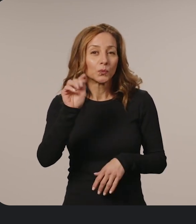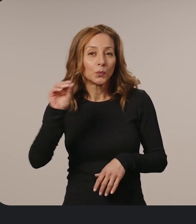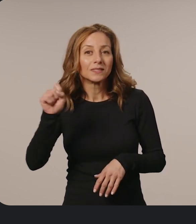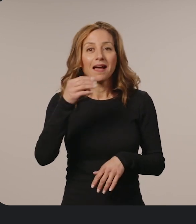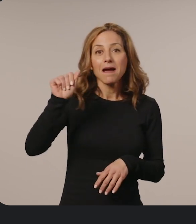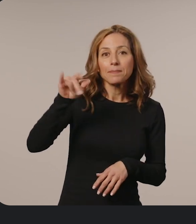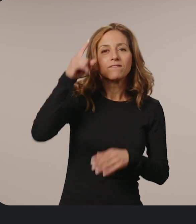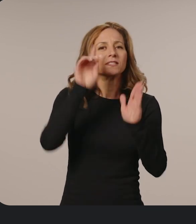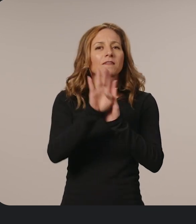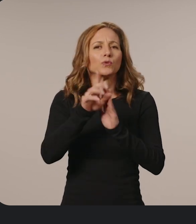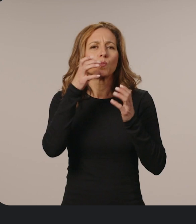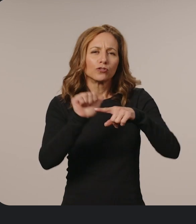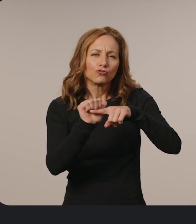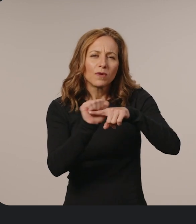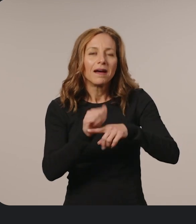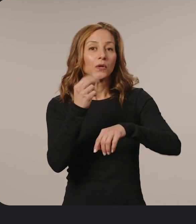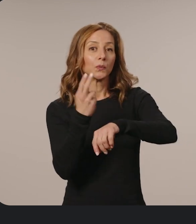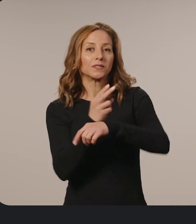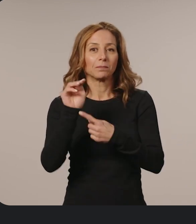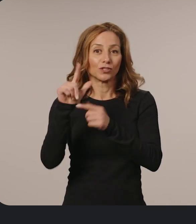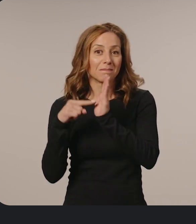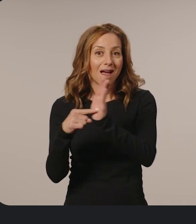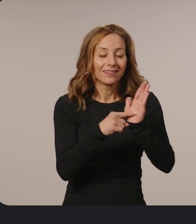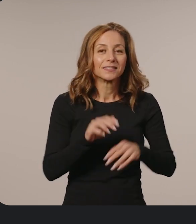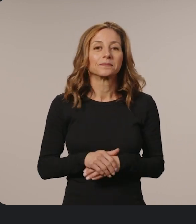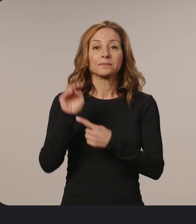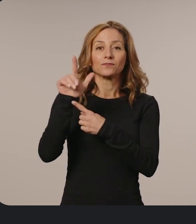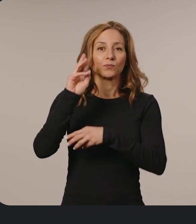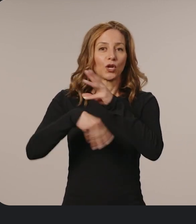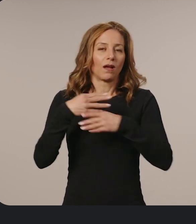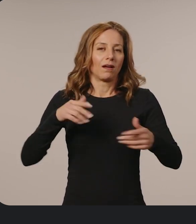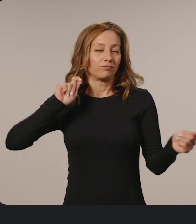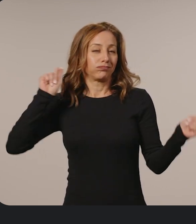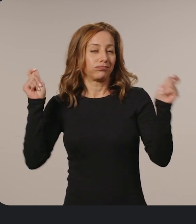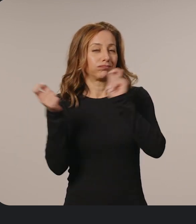for developers who want to train and use machine learning models. The machine learning world has completely